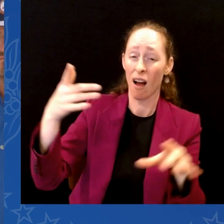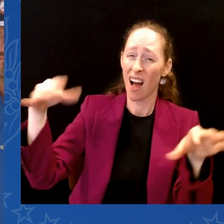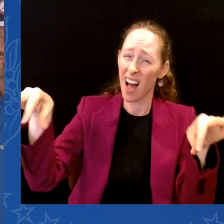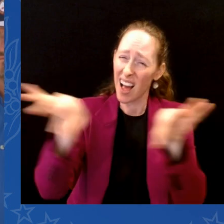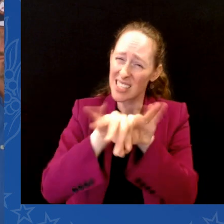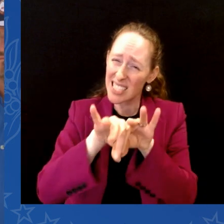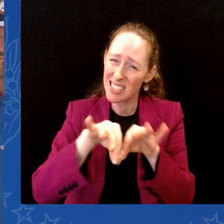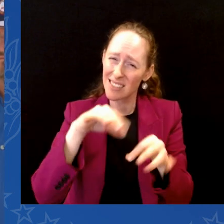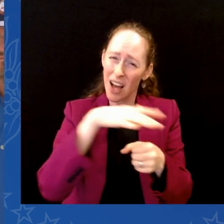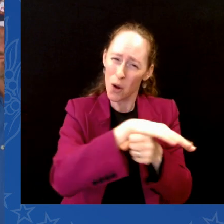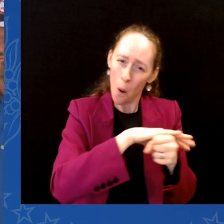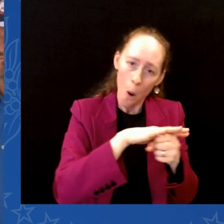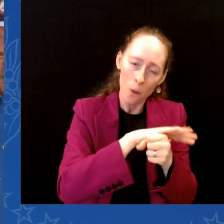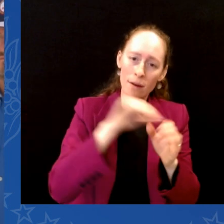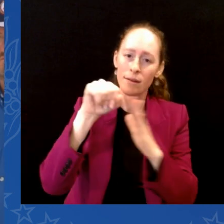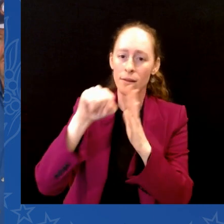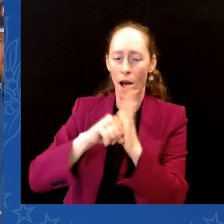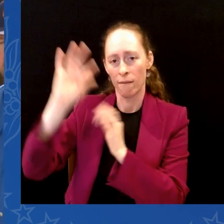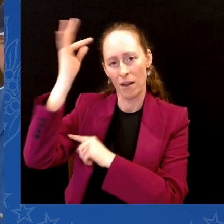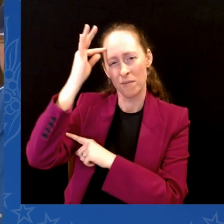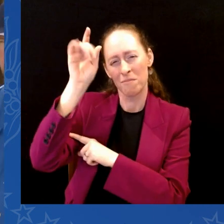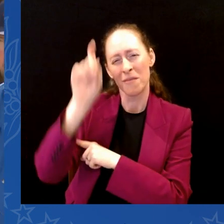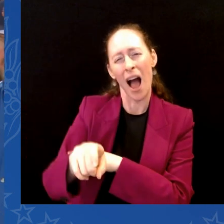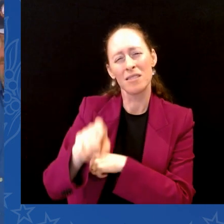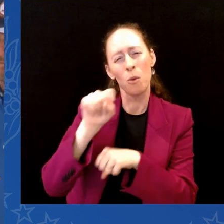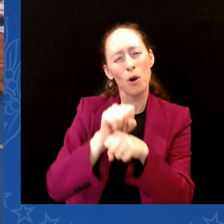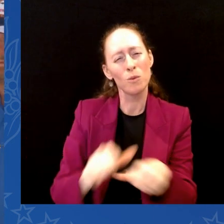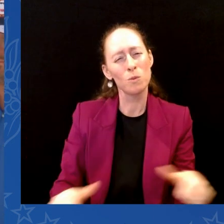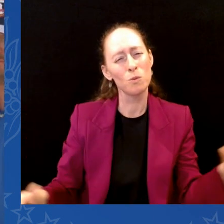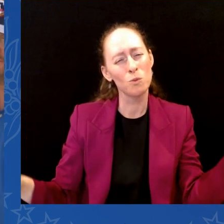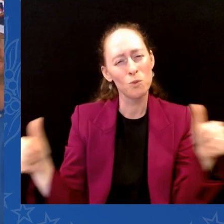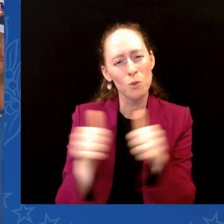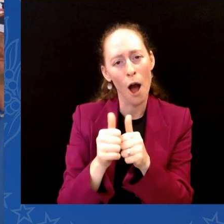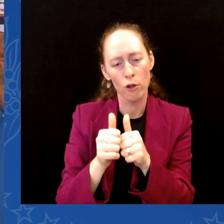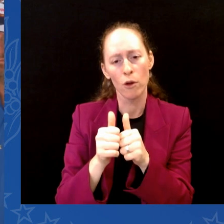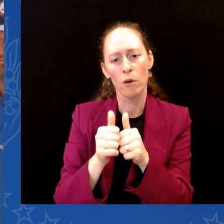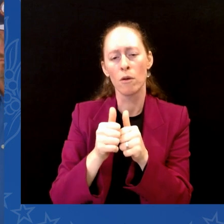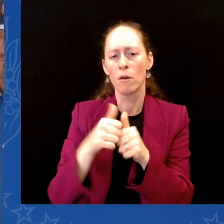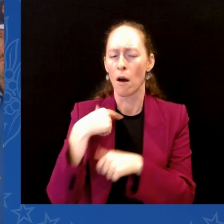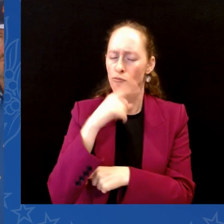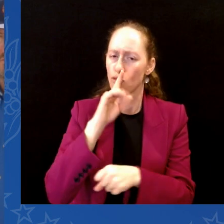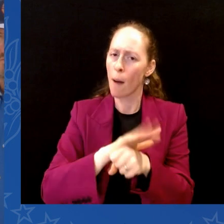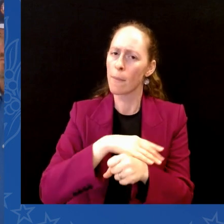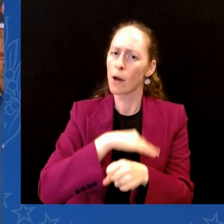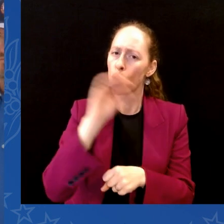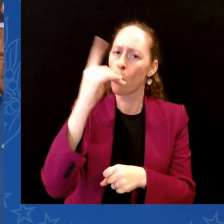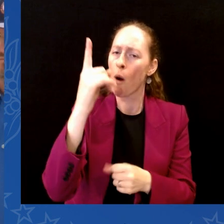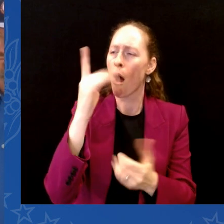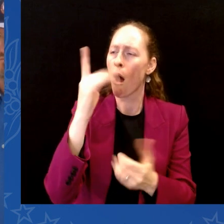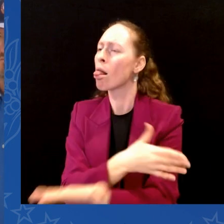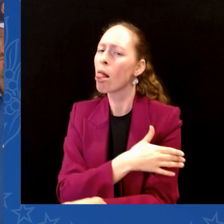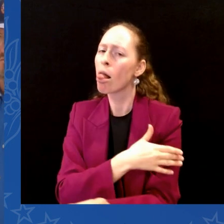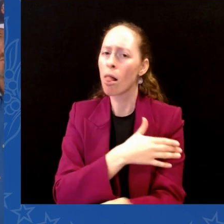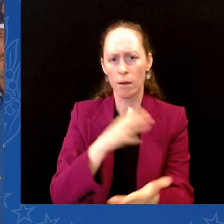And here's the deal: I promise you we're going to be with you every step of the way. The people of Florida, to all of you, we're in this together.